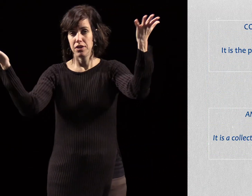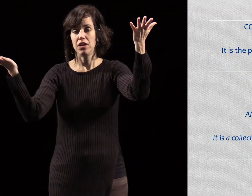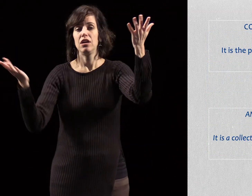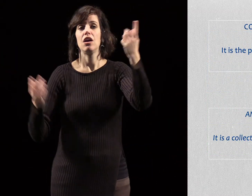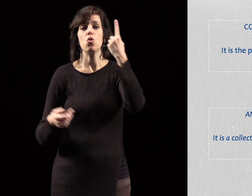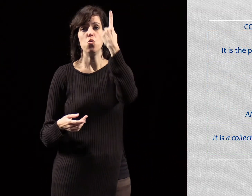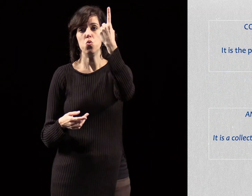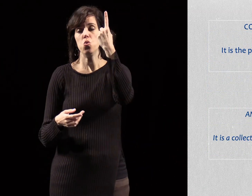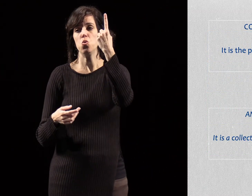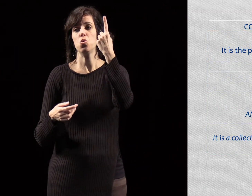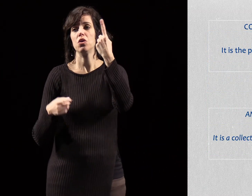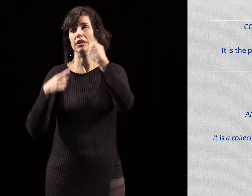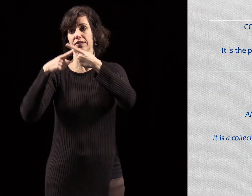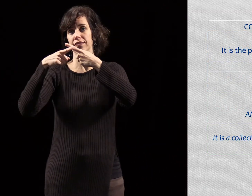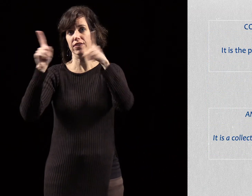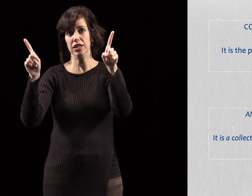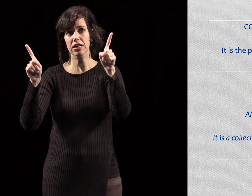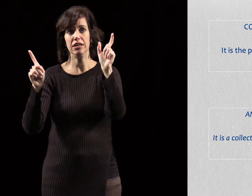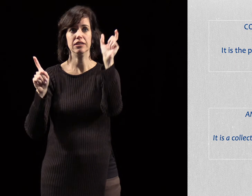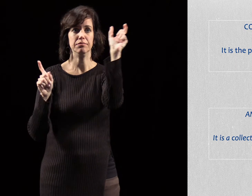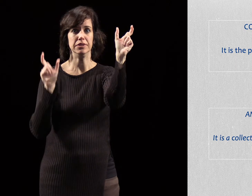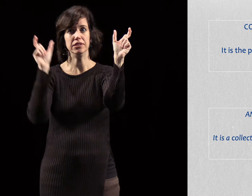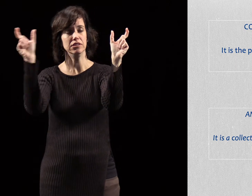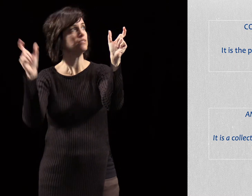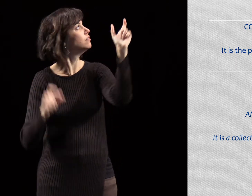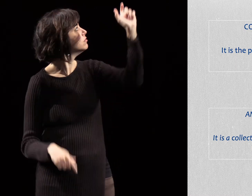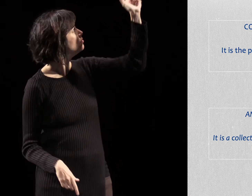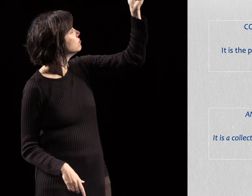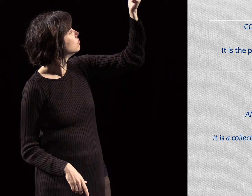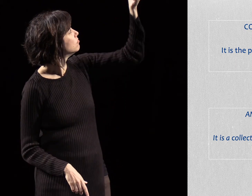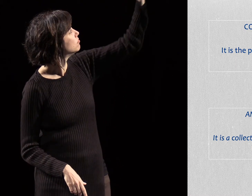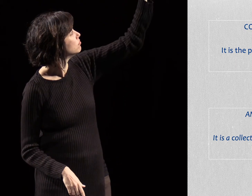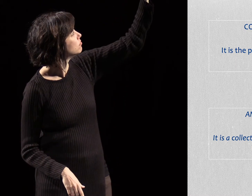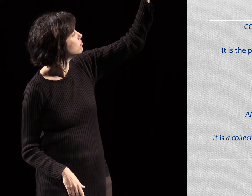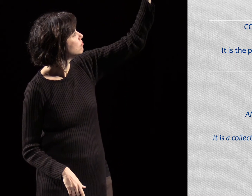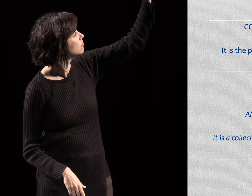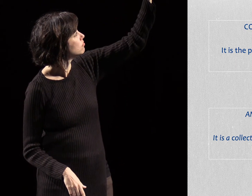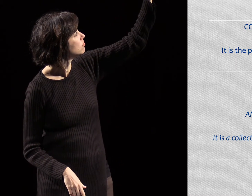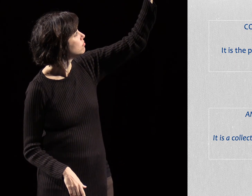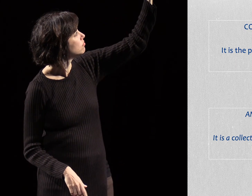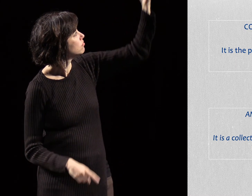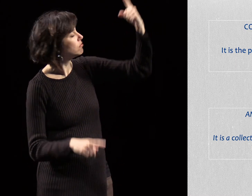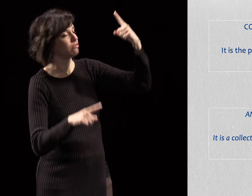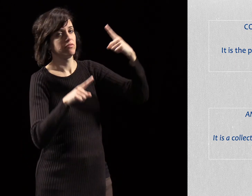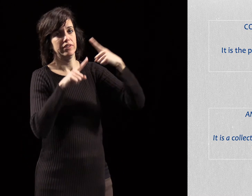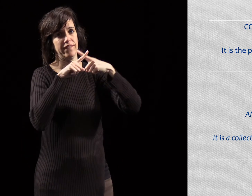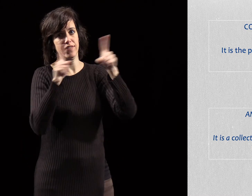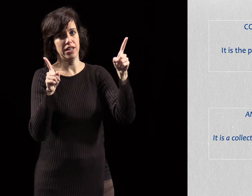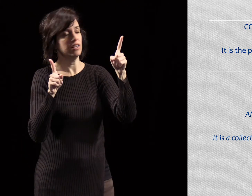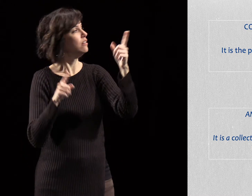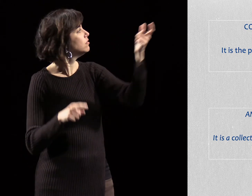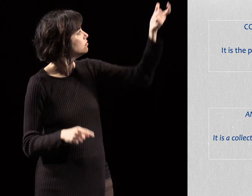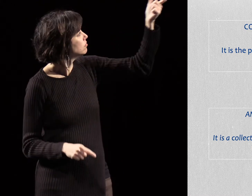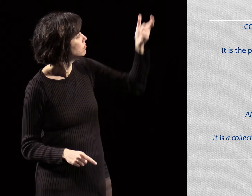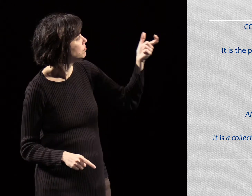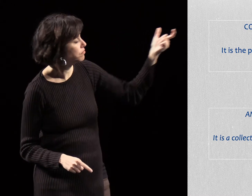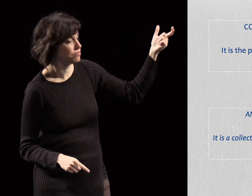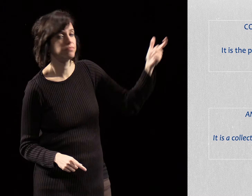I would like to explain one key difference between these two words, collection and anthology.